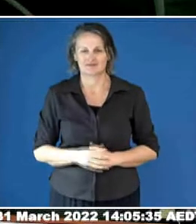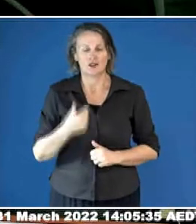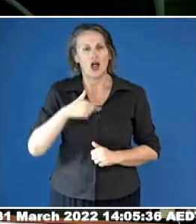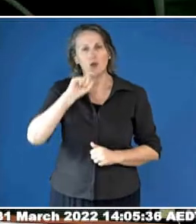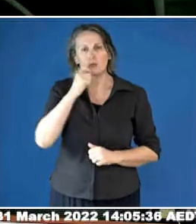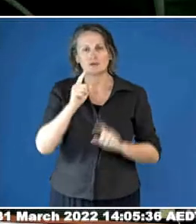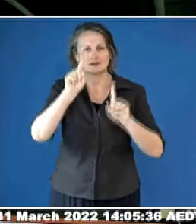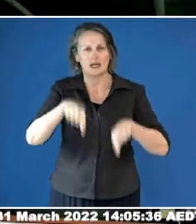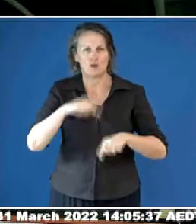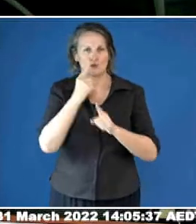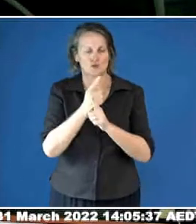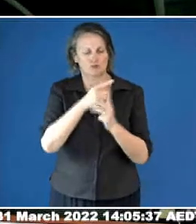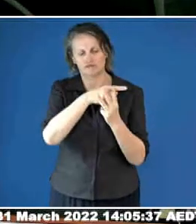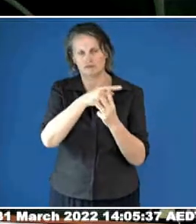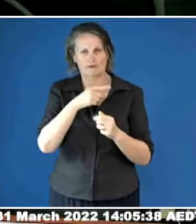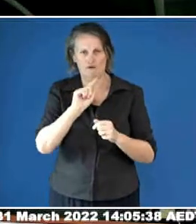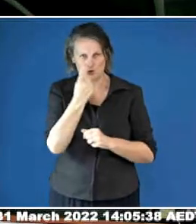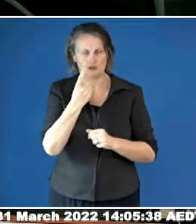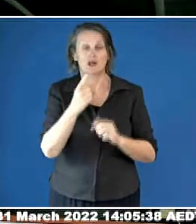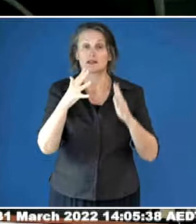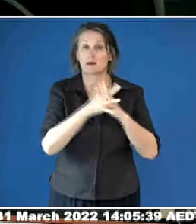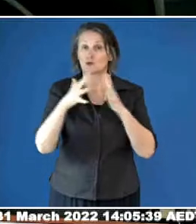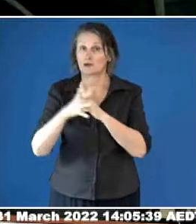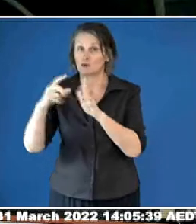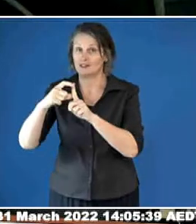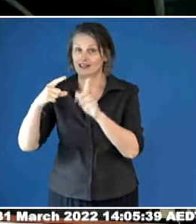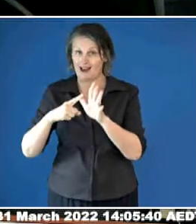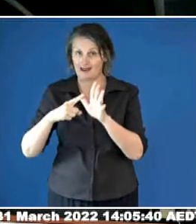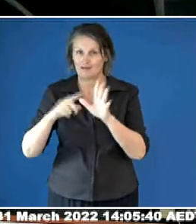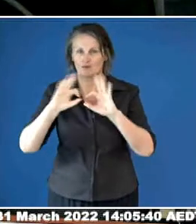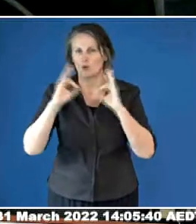So Women With Disability Australia - I am going to refer to as WWDA, if that is okay